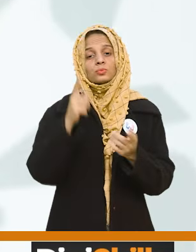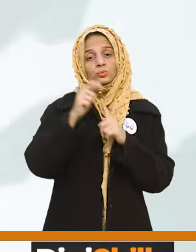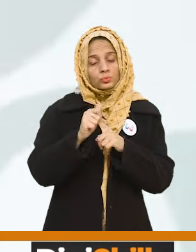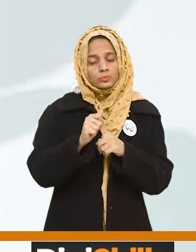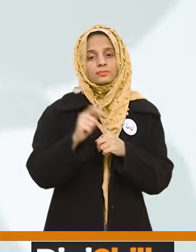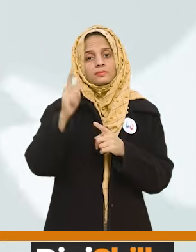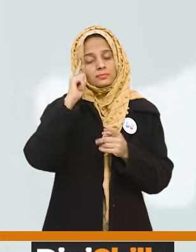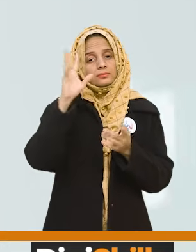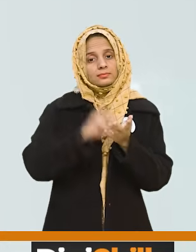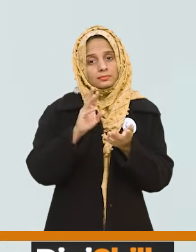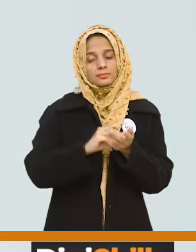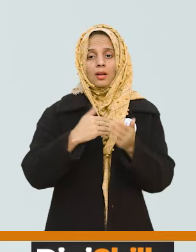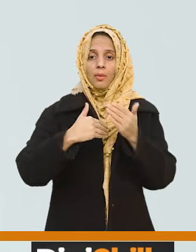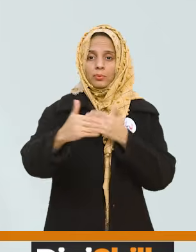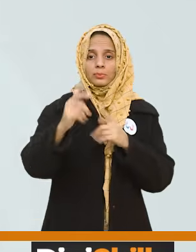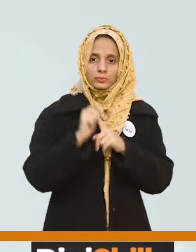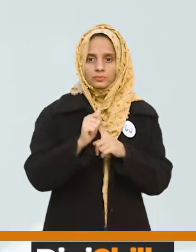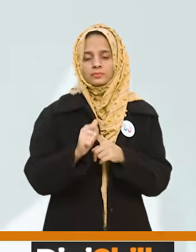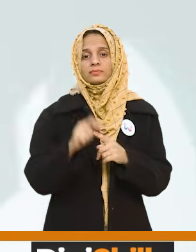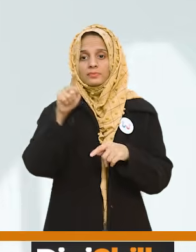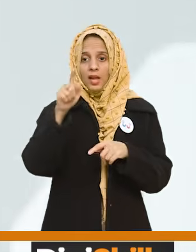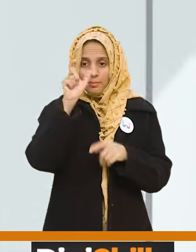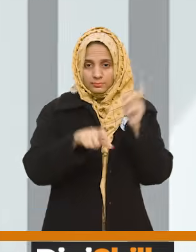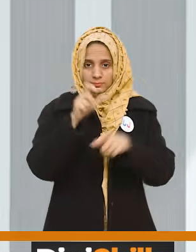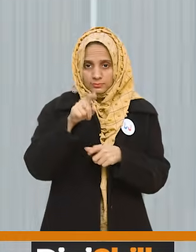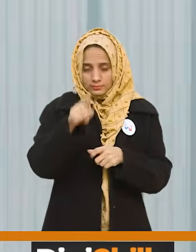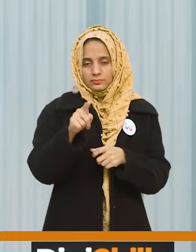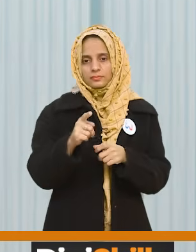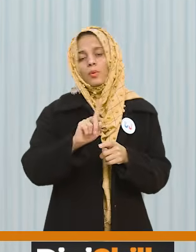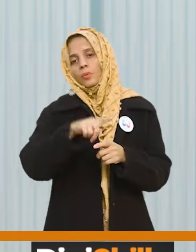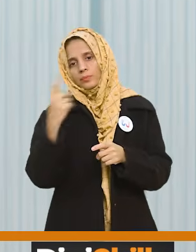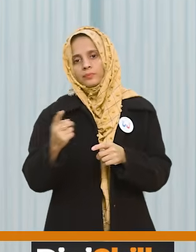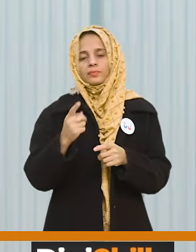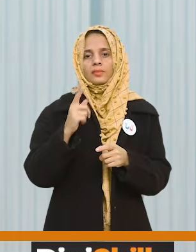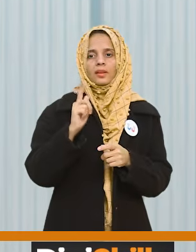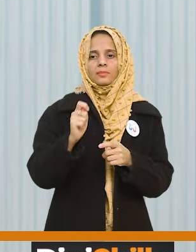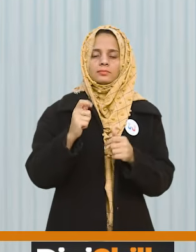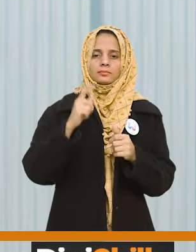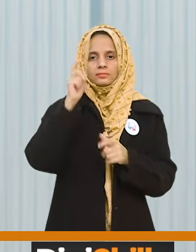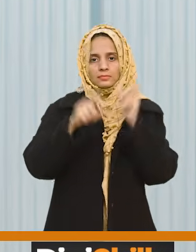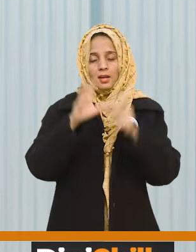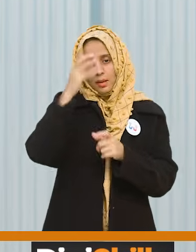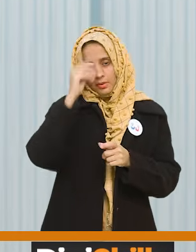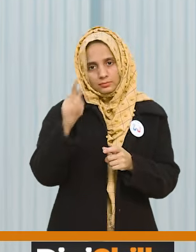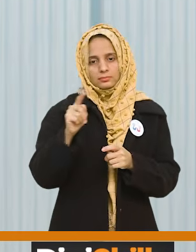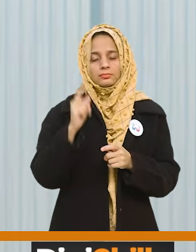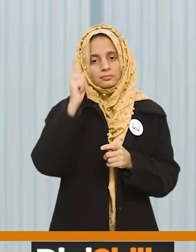So it is mandatory to maintain this invoice for yourself as well as for the employer.